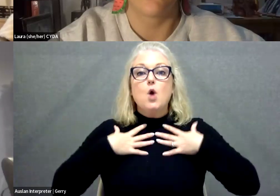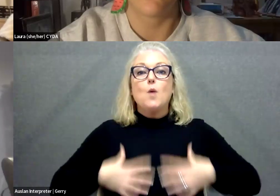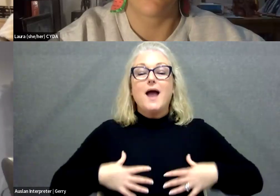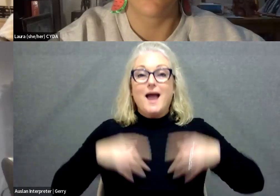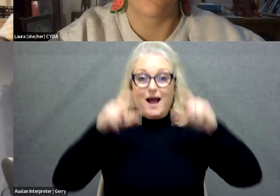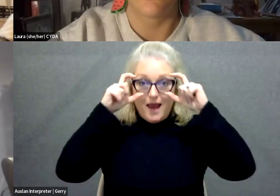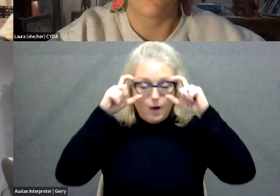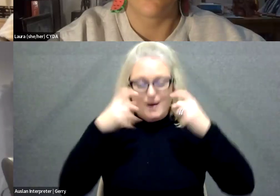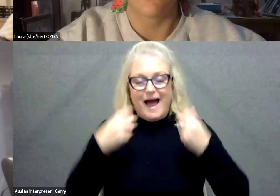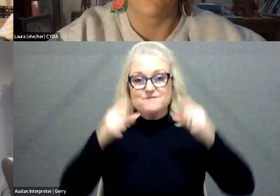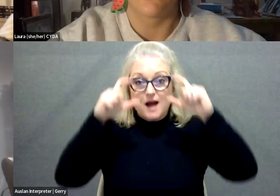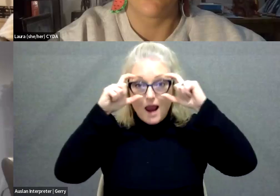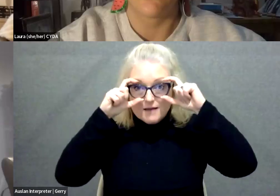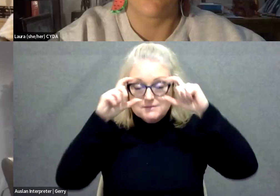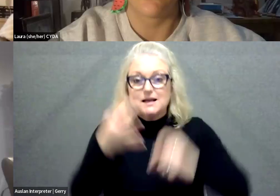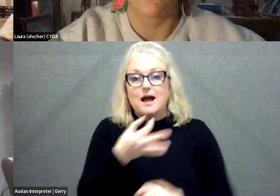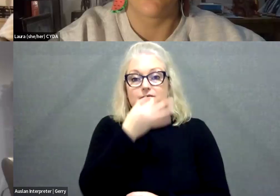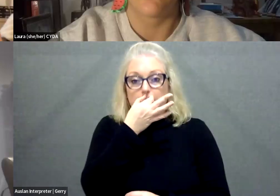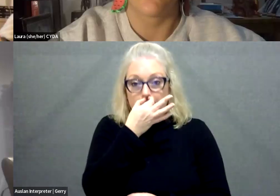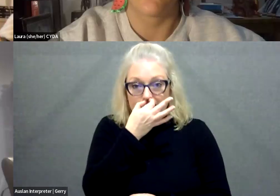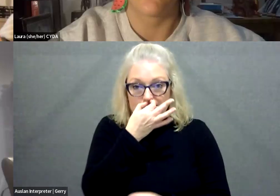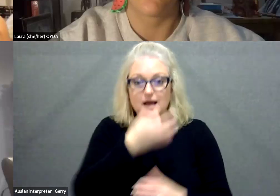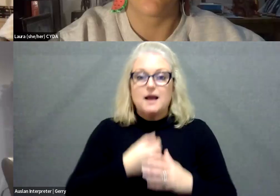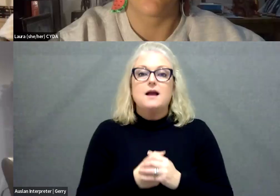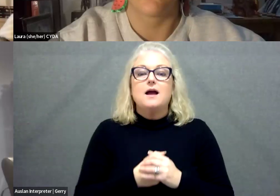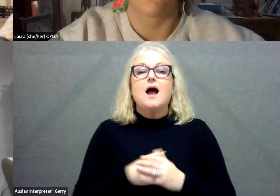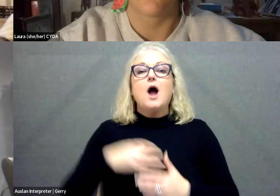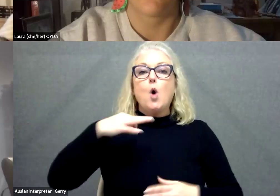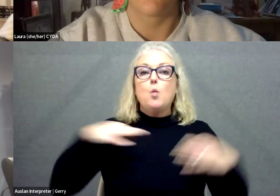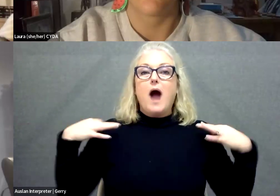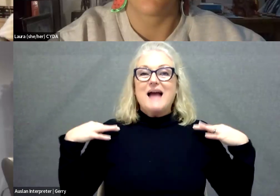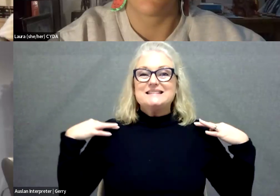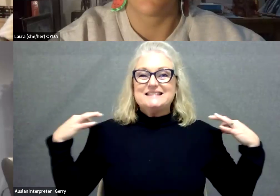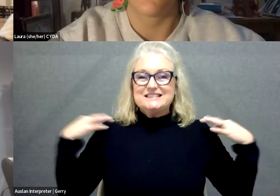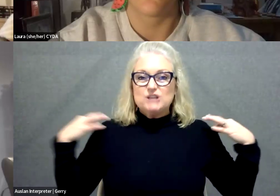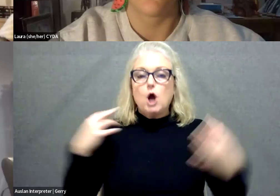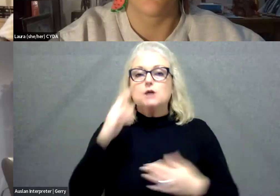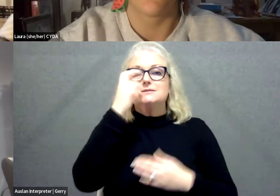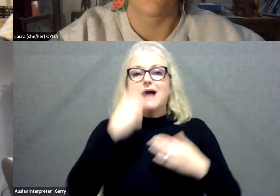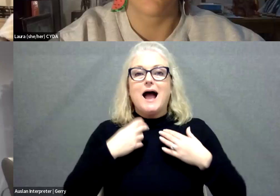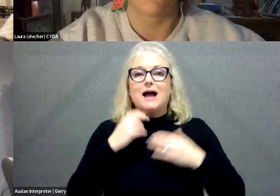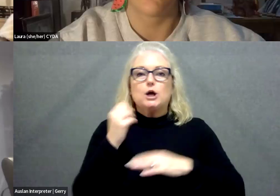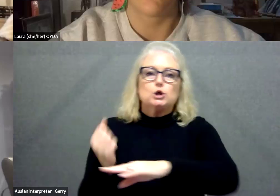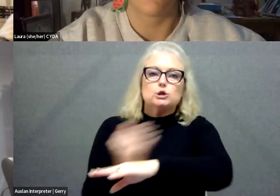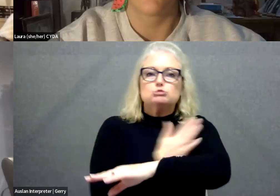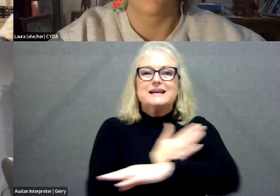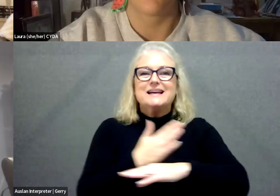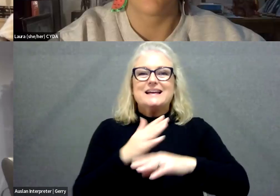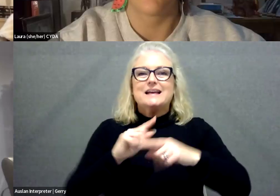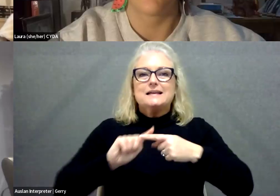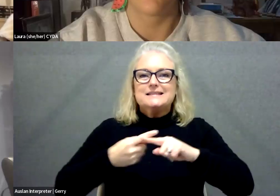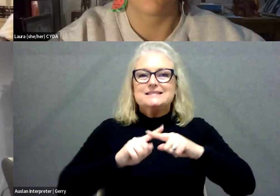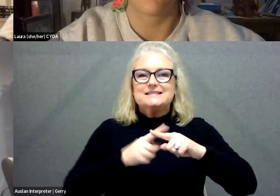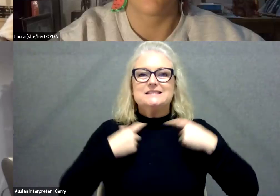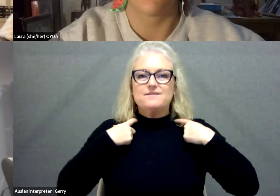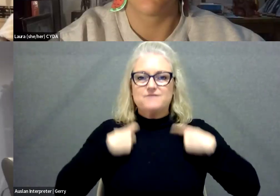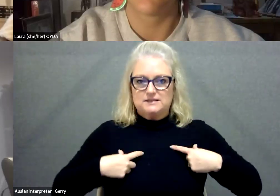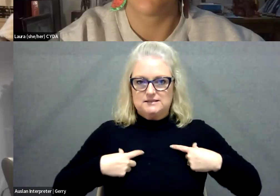got some nose piercings and I am wearing a white T shirt with a dark green knitted vest and I am